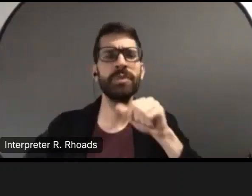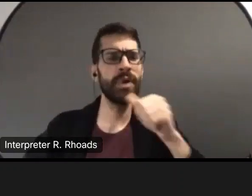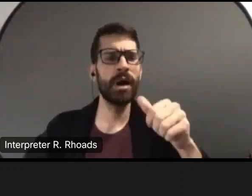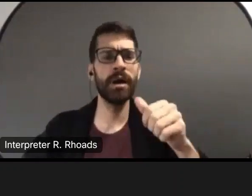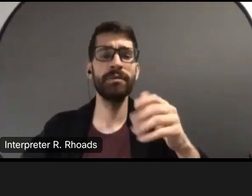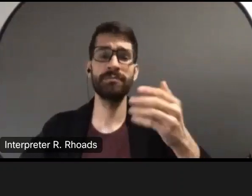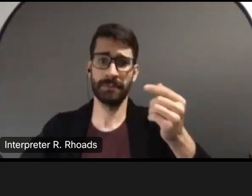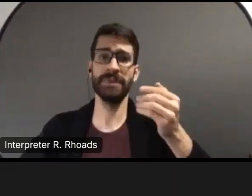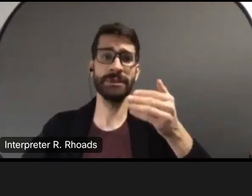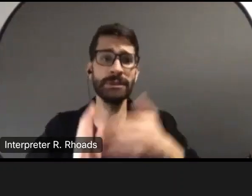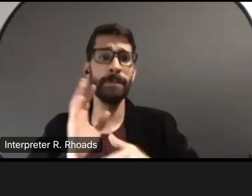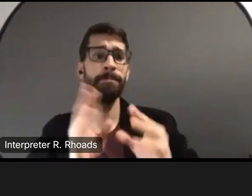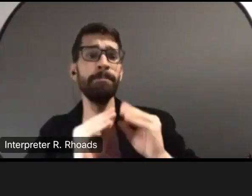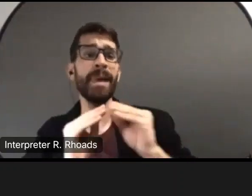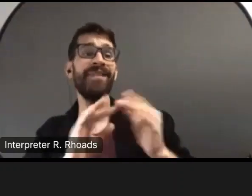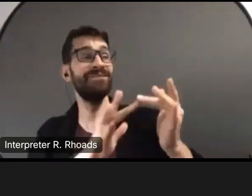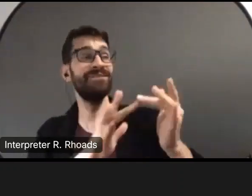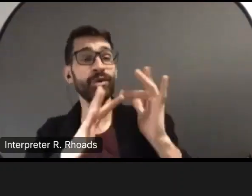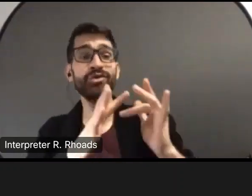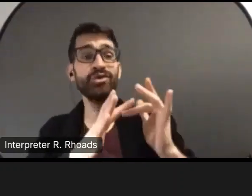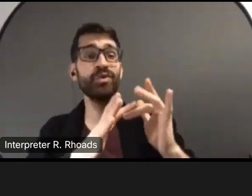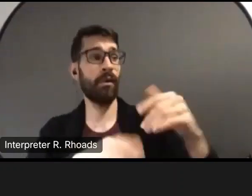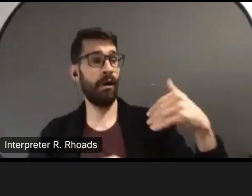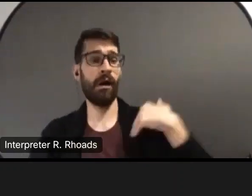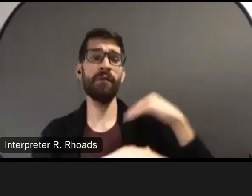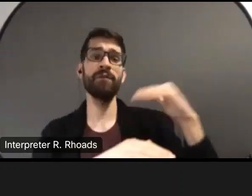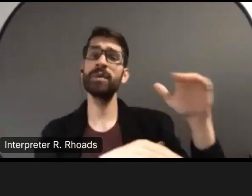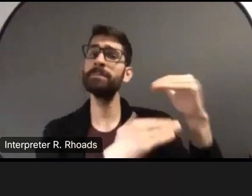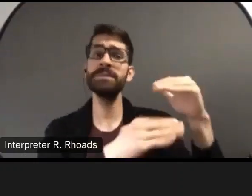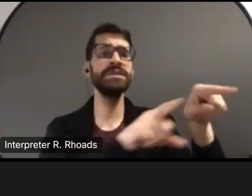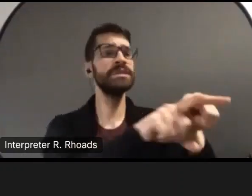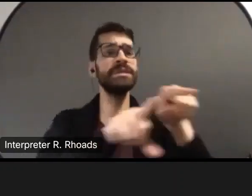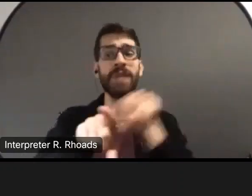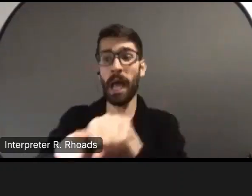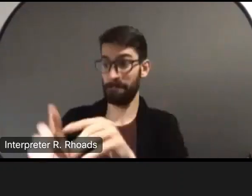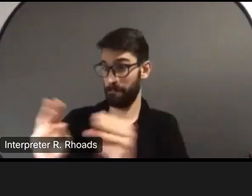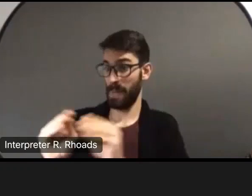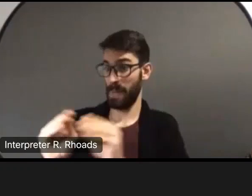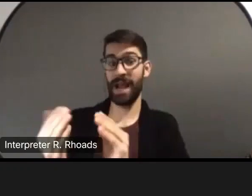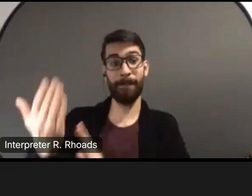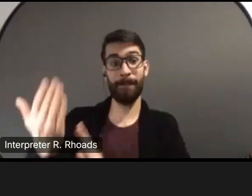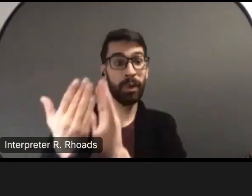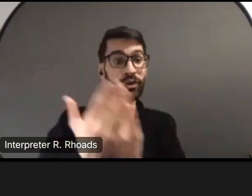limitations, much like an in-person meeting has the limitations of community members who have very